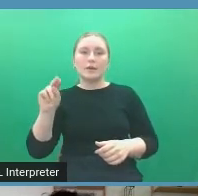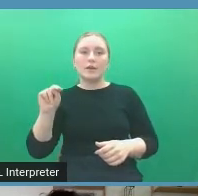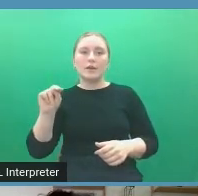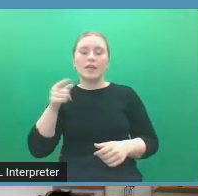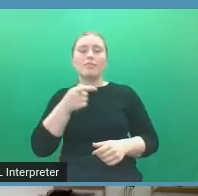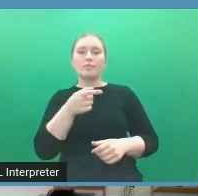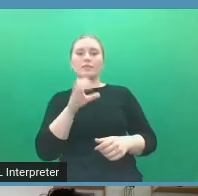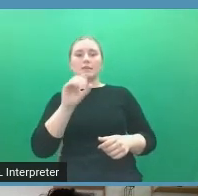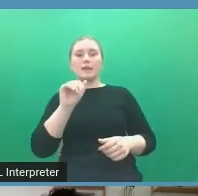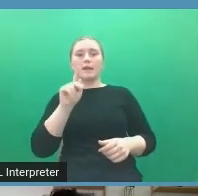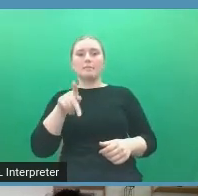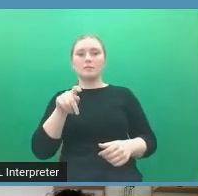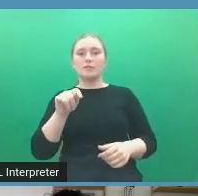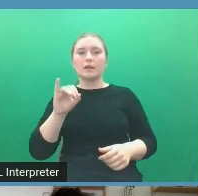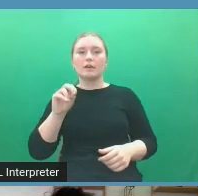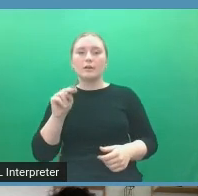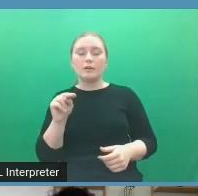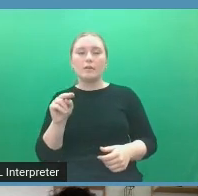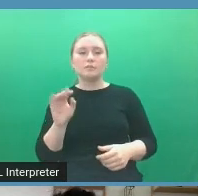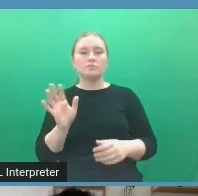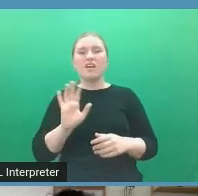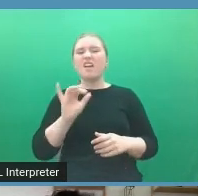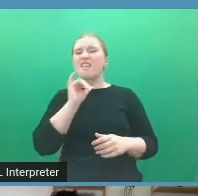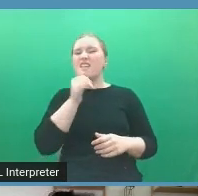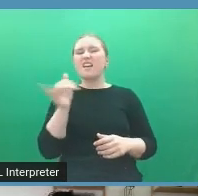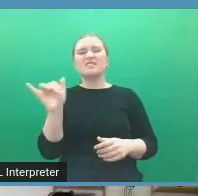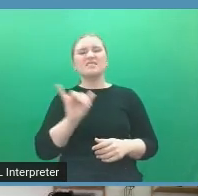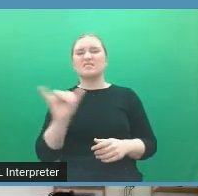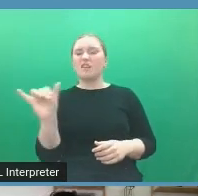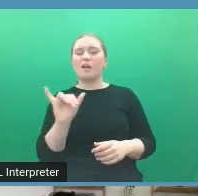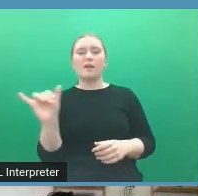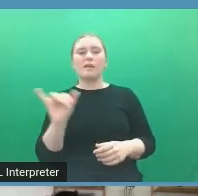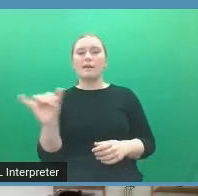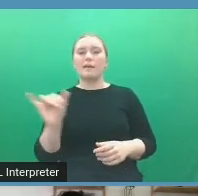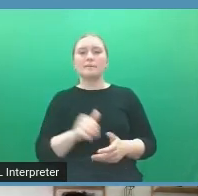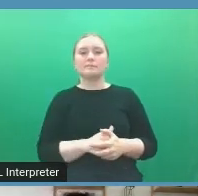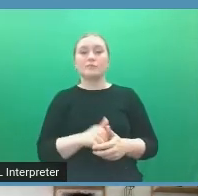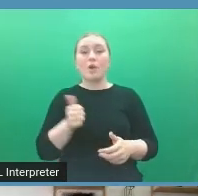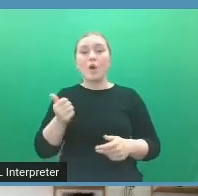it out to me. Other folks like Corey can see it on their screen. That's fine, that's a caption.